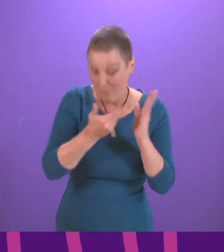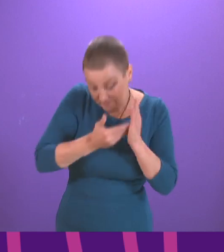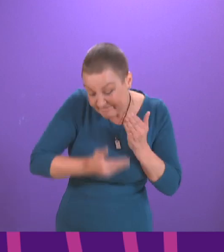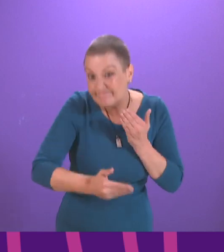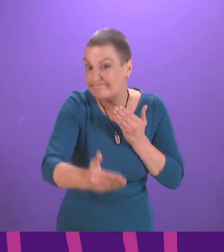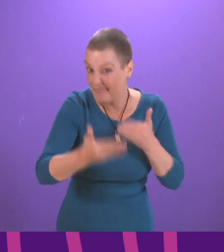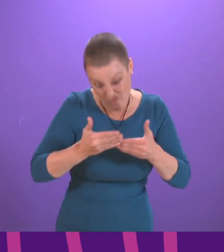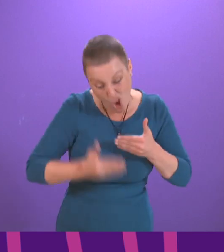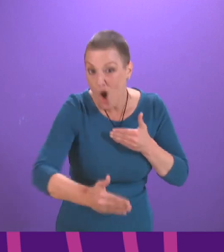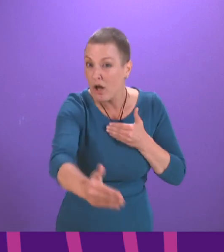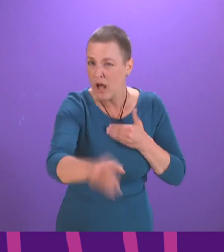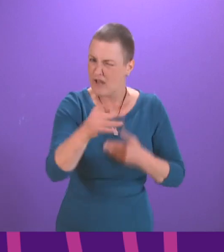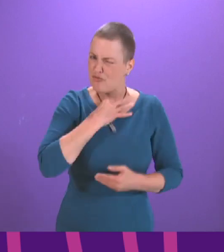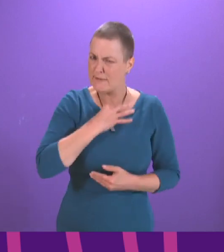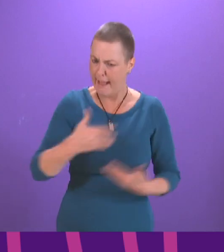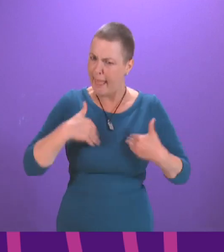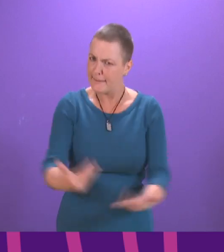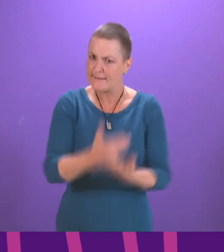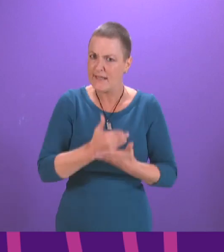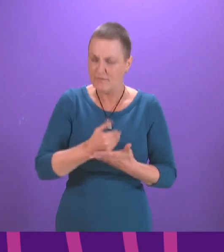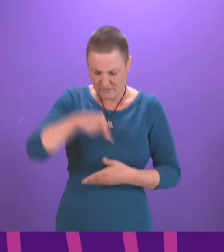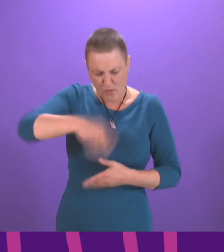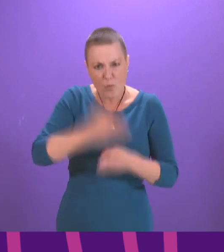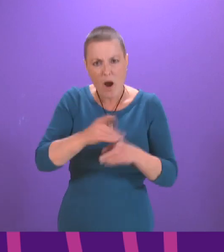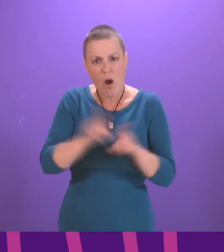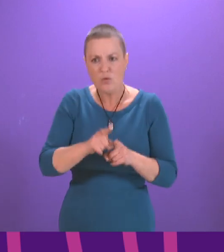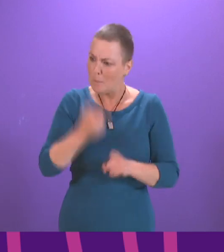of their workers and the wider community, and risking making the impact on businesses